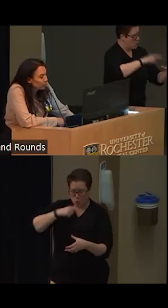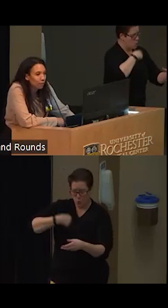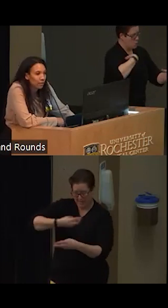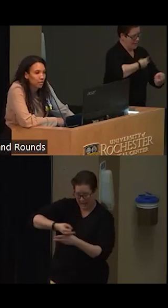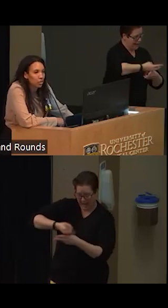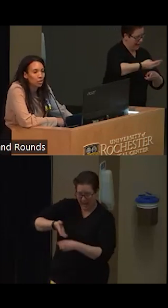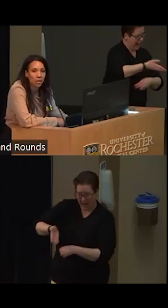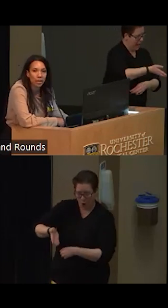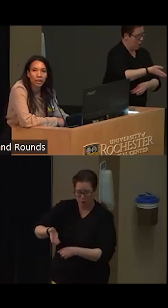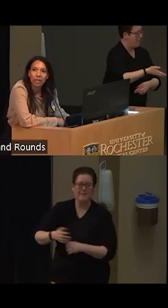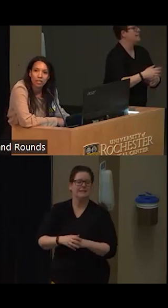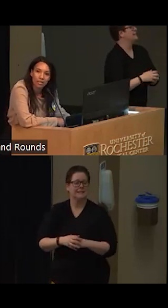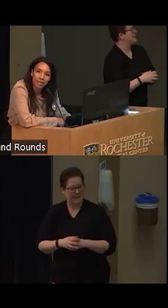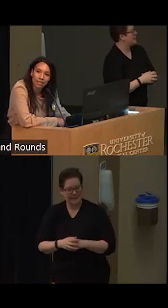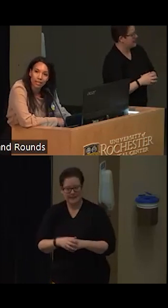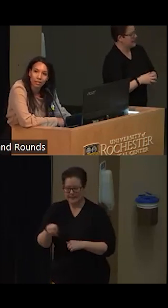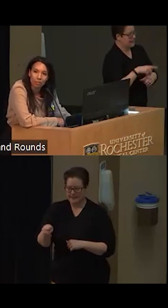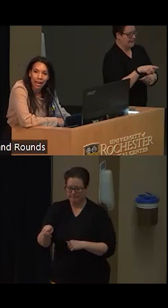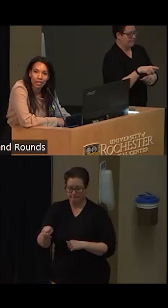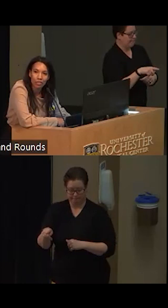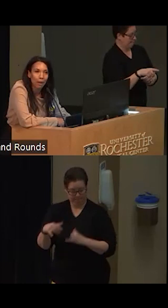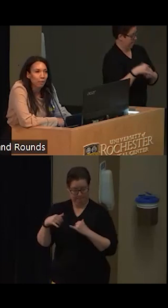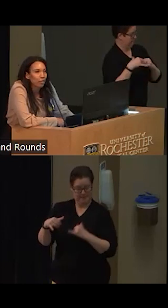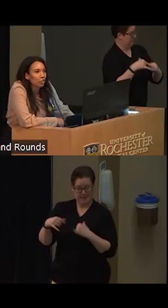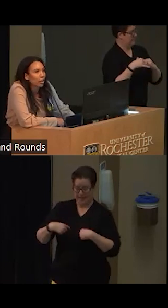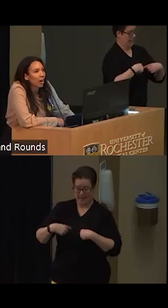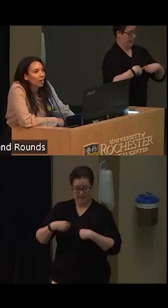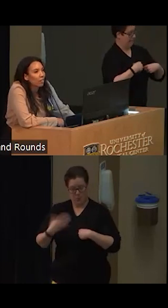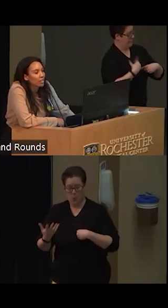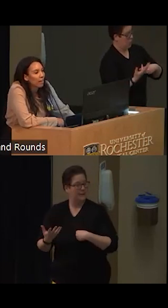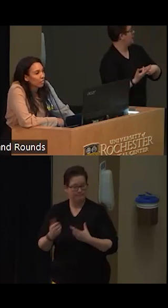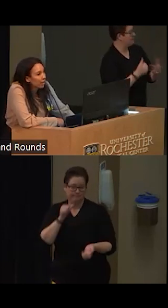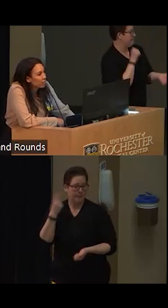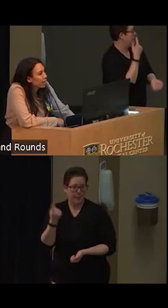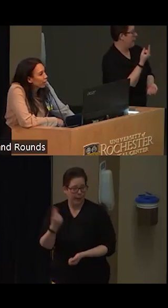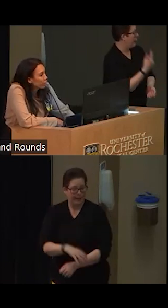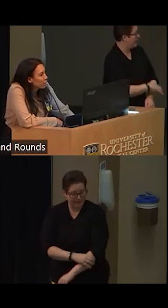throughout this institution doesn't necessarily match the population of staff and faculty caring